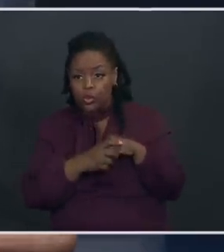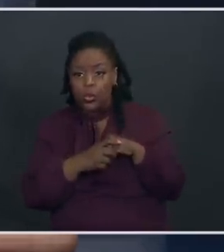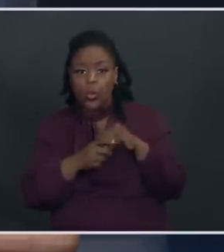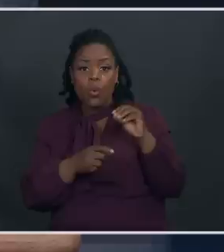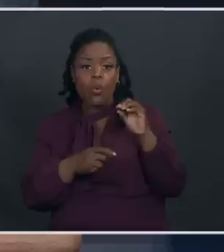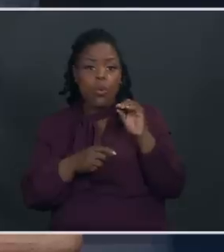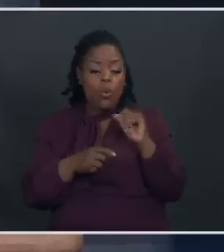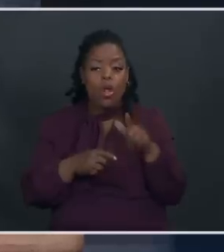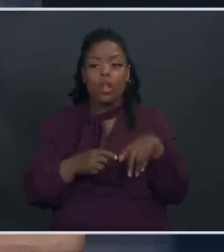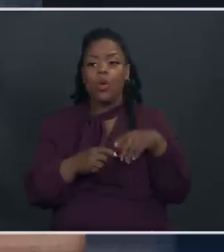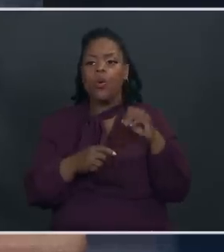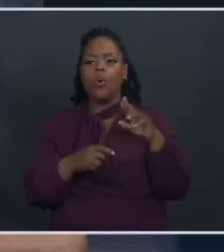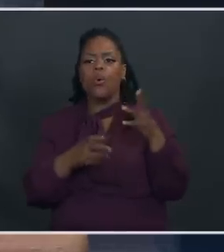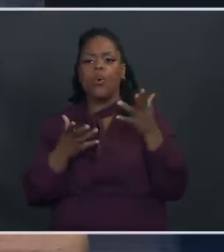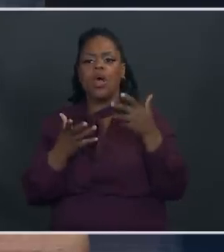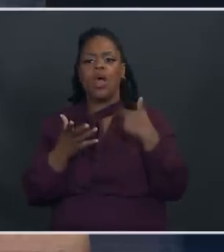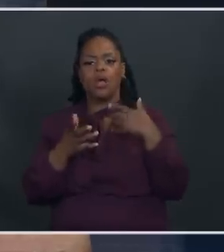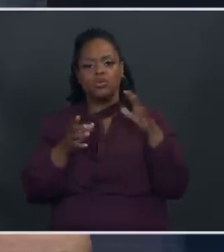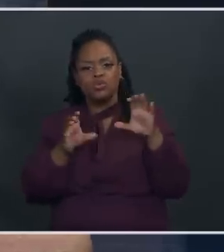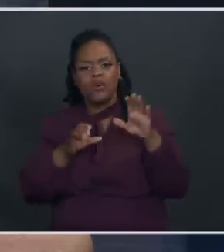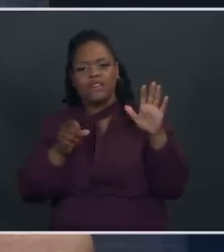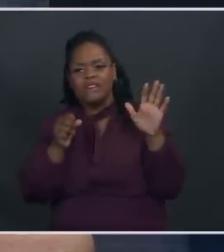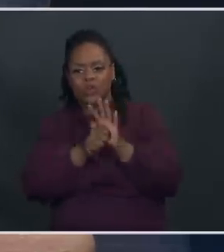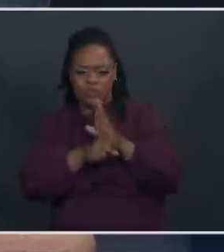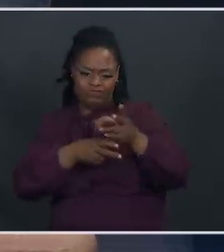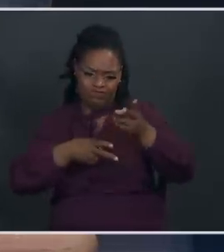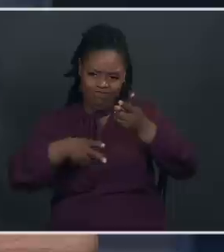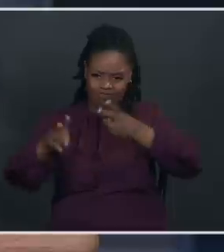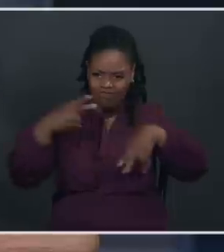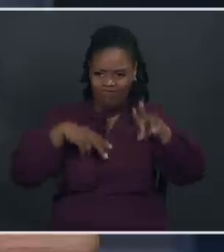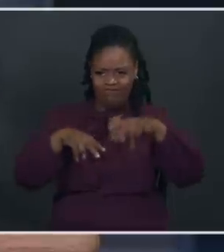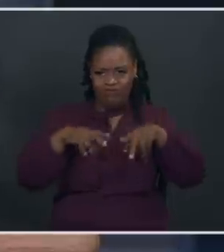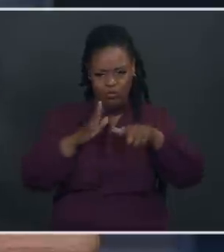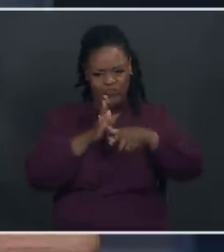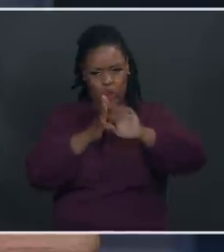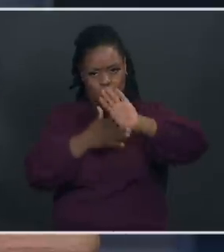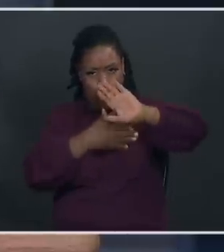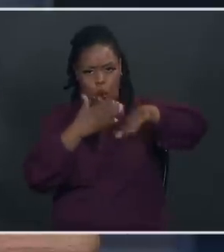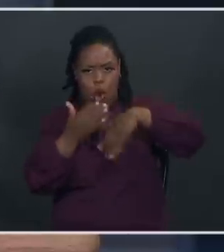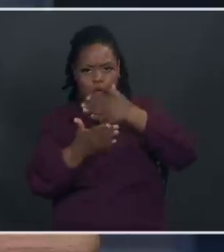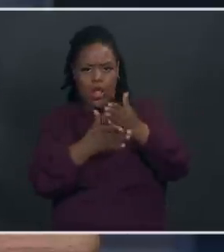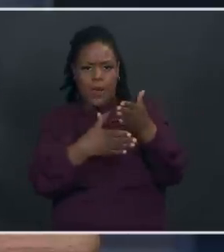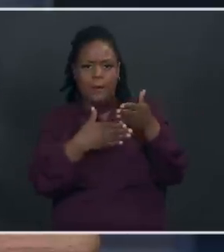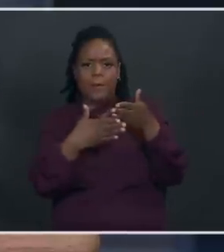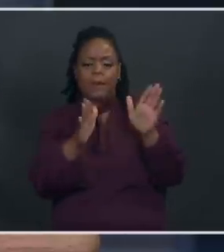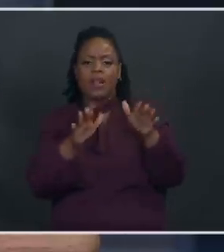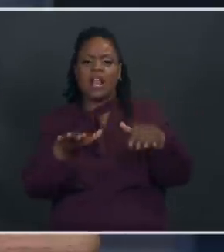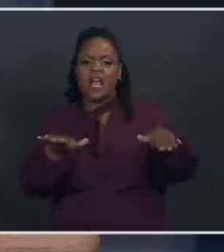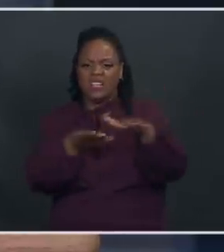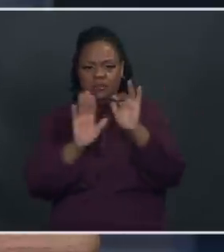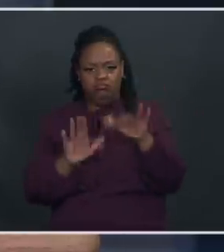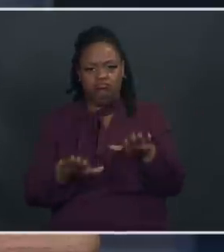at how we manage public lands -- consistent with climate, but also consistent with the marriage between climate